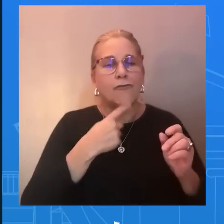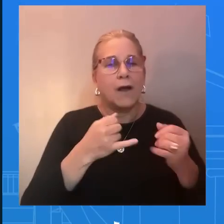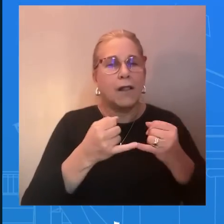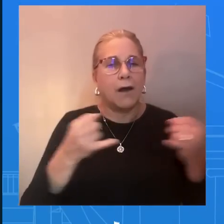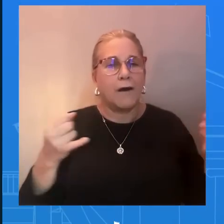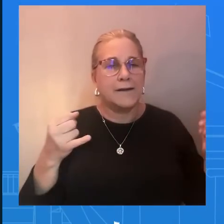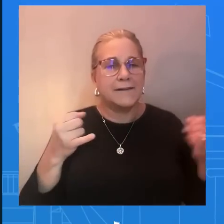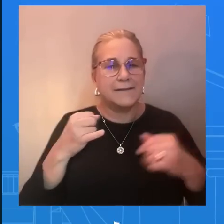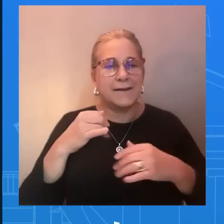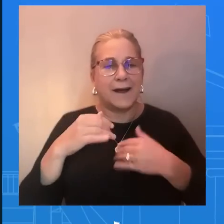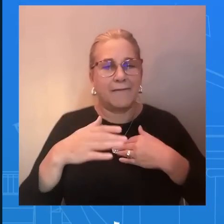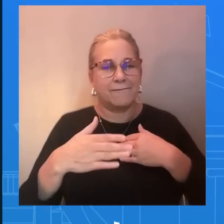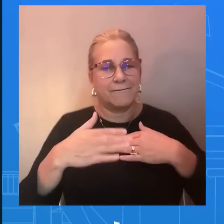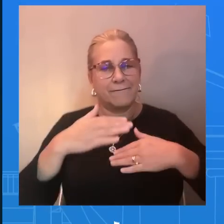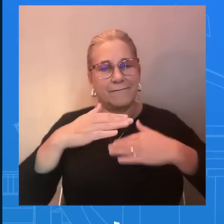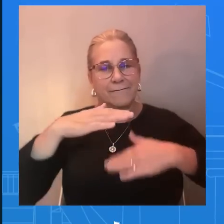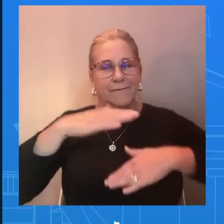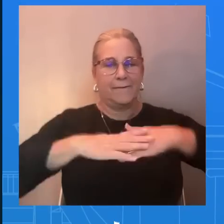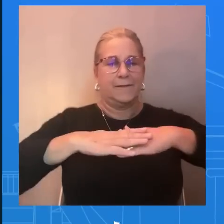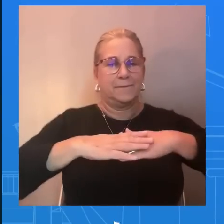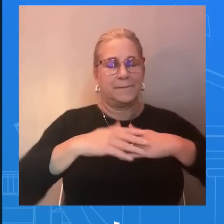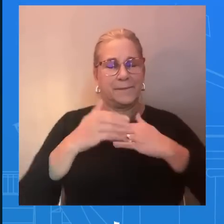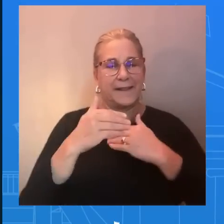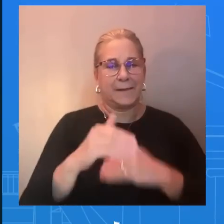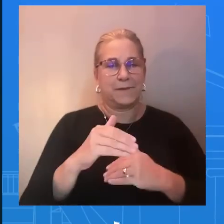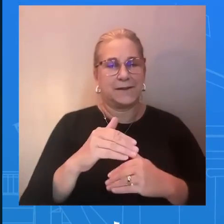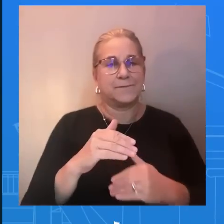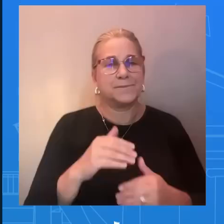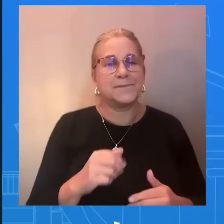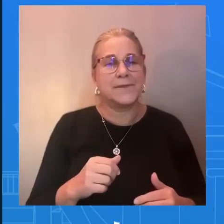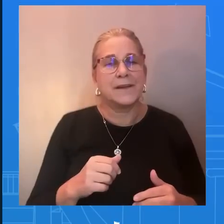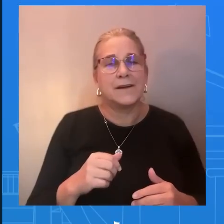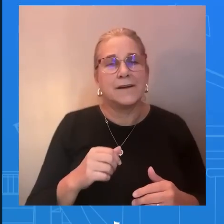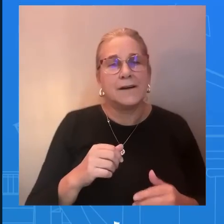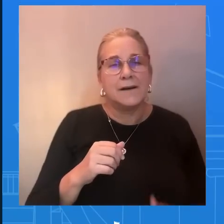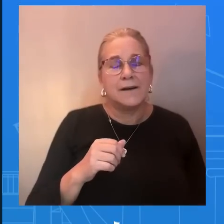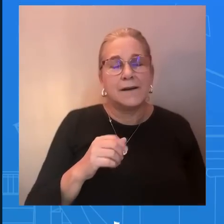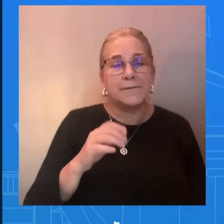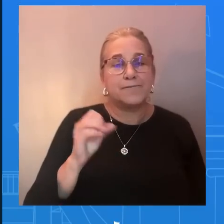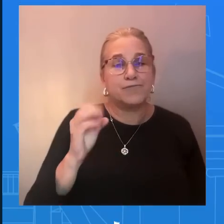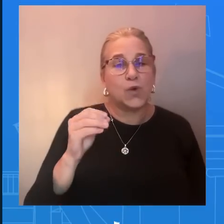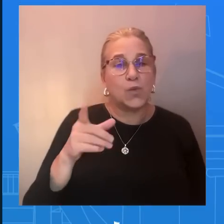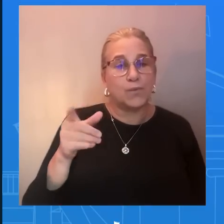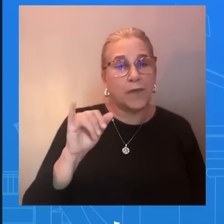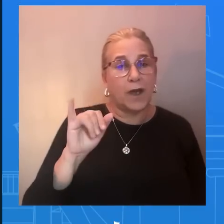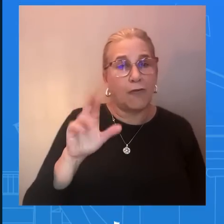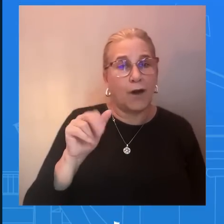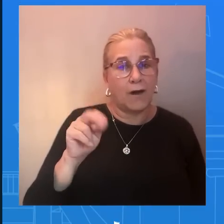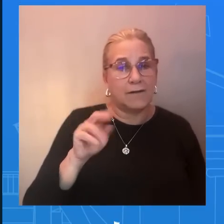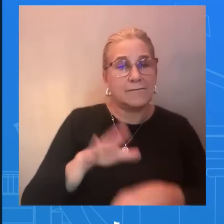would certainly give a heads-up to the Iranians. It’s something that we’re not going to be doing. But that is -- aside from that,